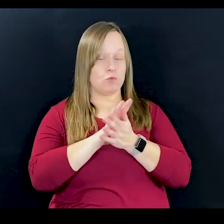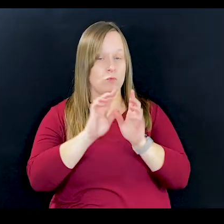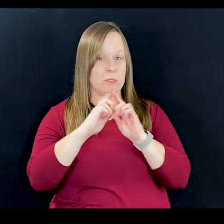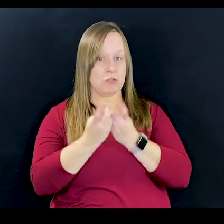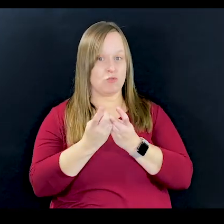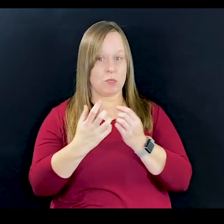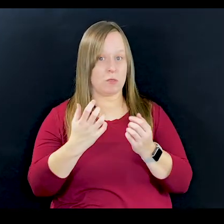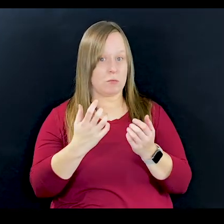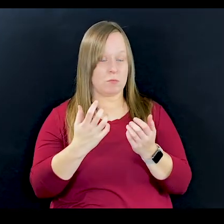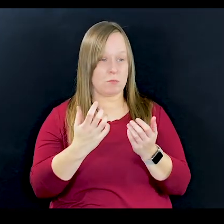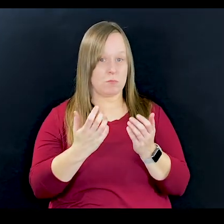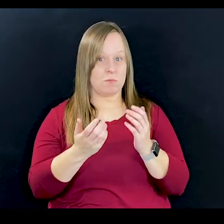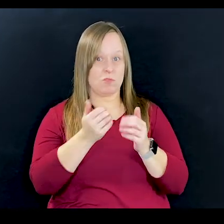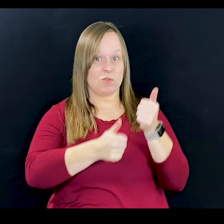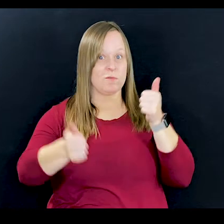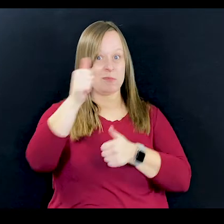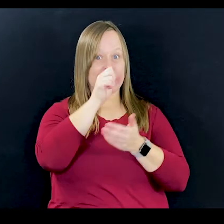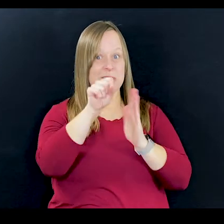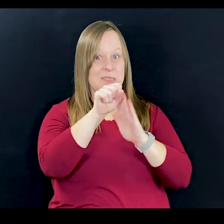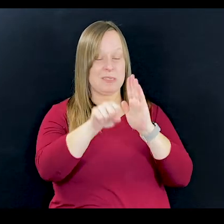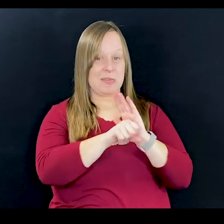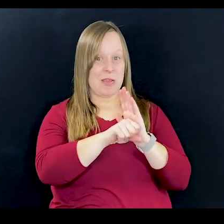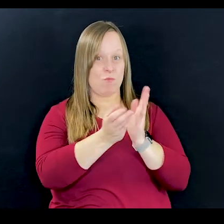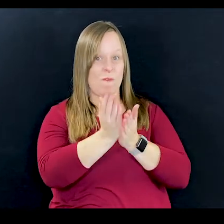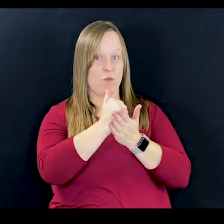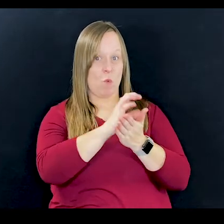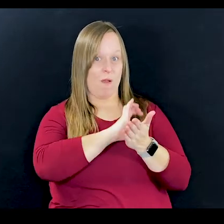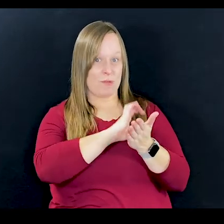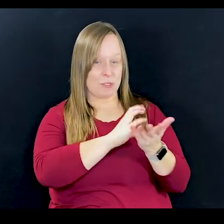school districts appeal to the state review officer.